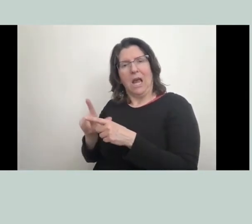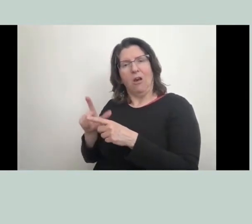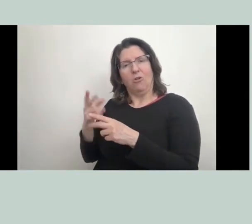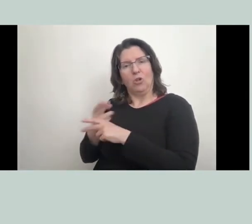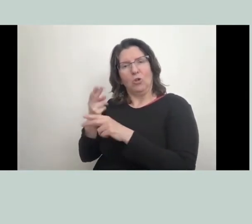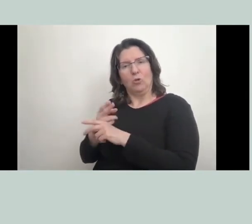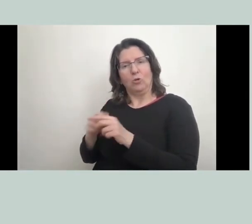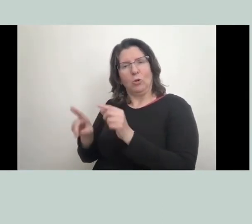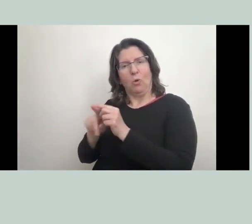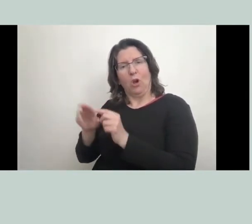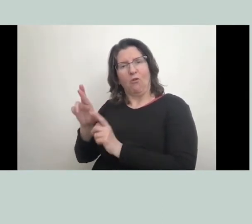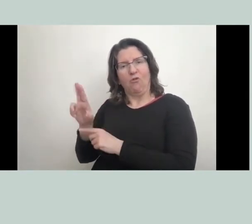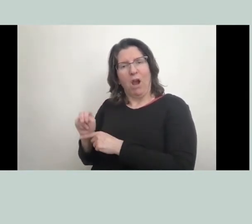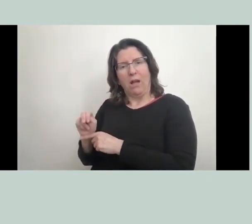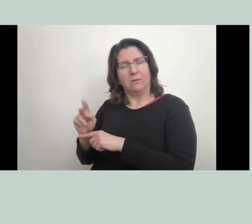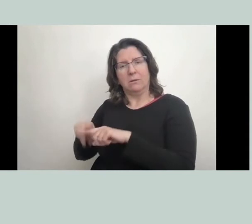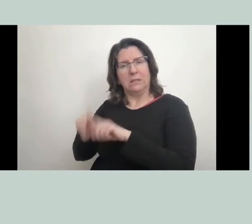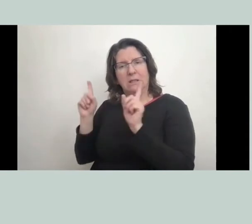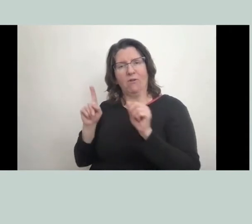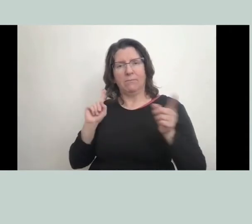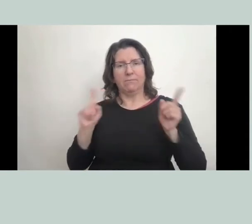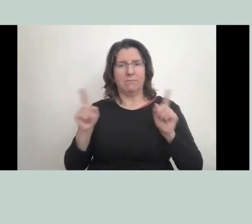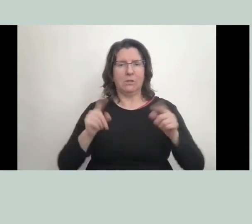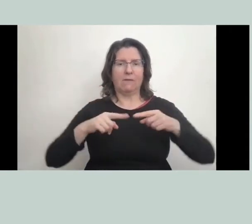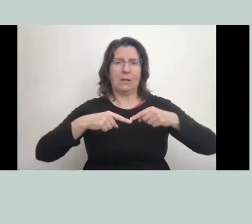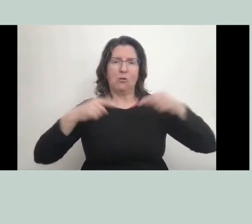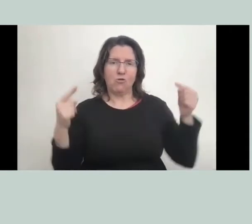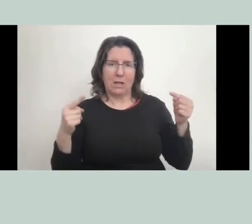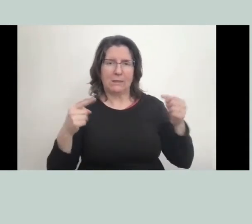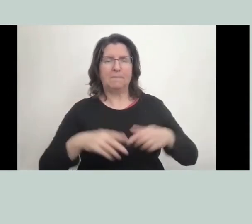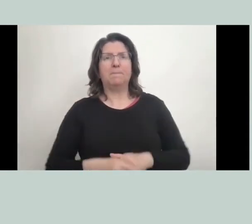we contrast it with all the ASL signs used for those meanings.